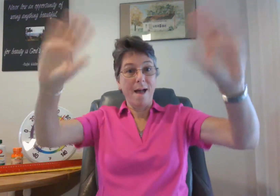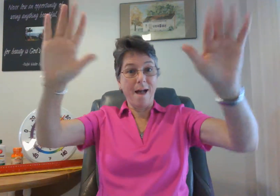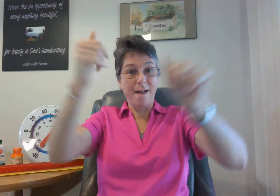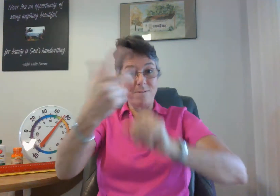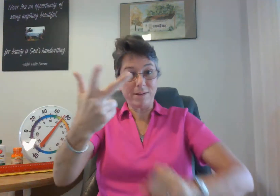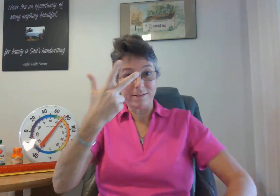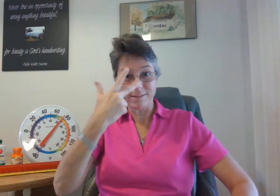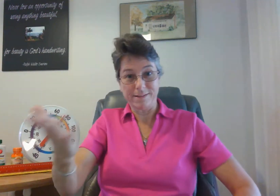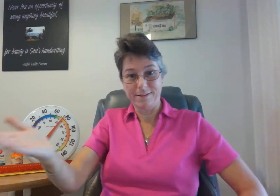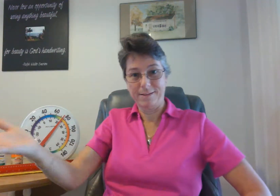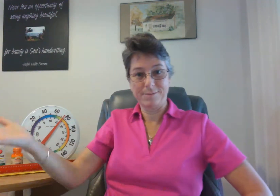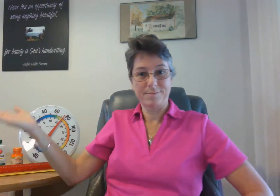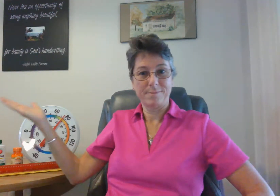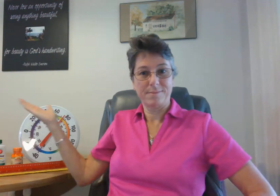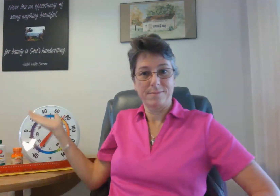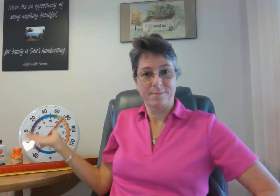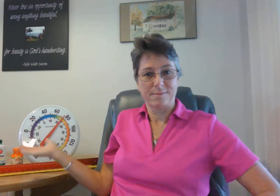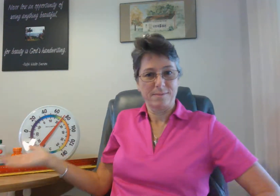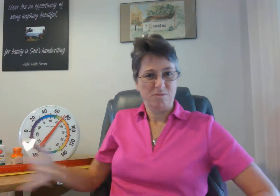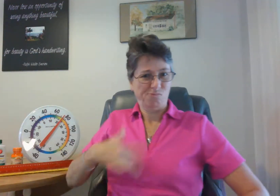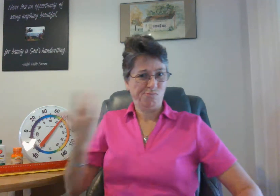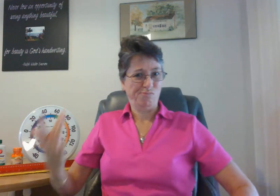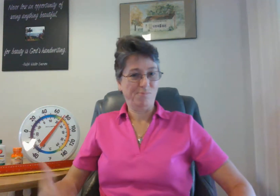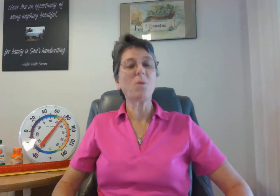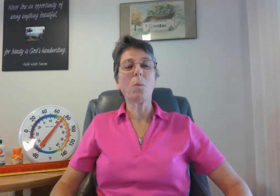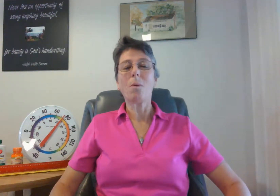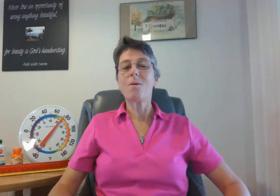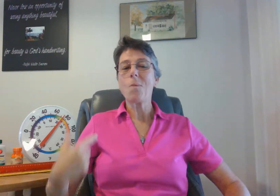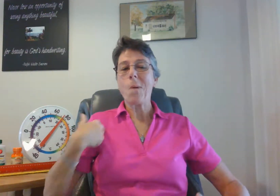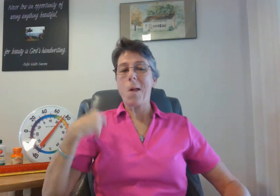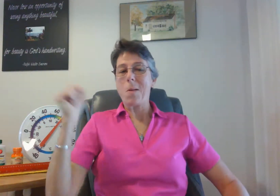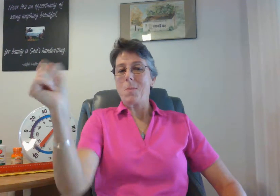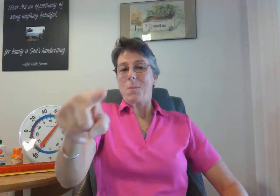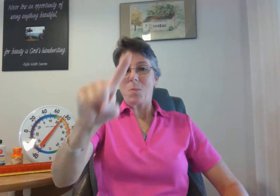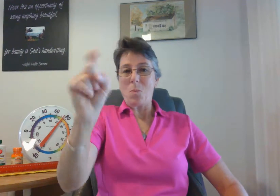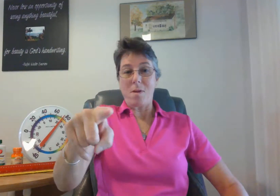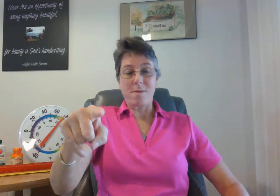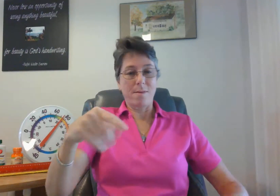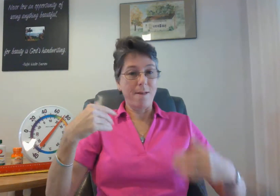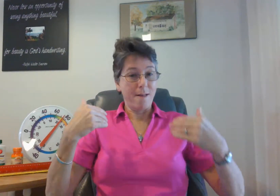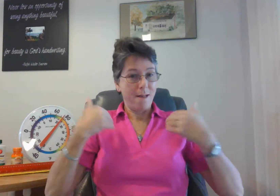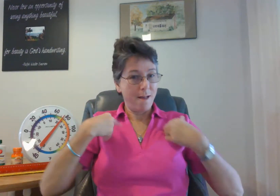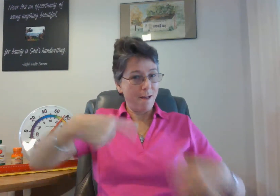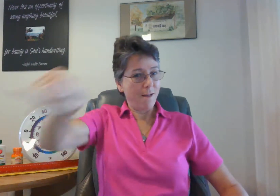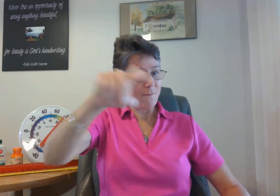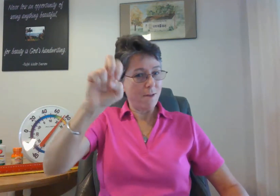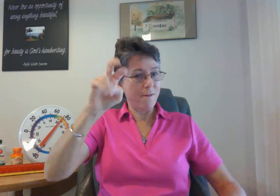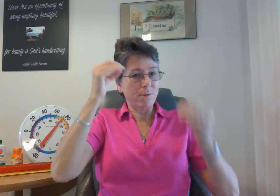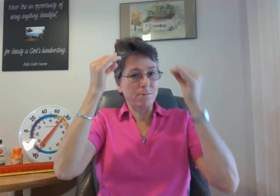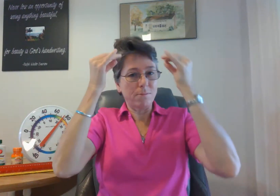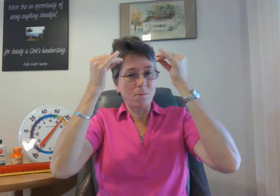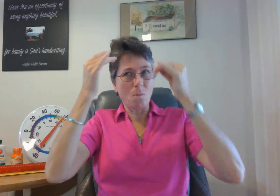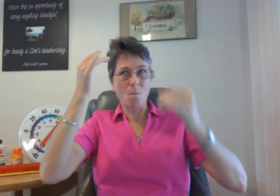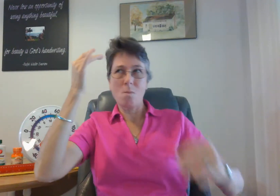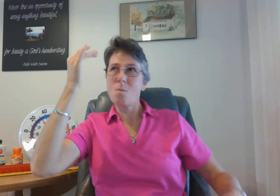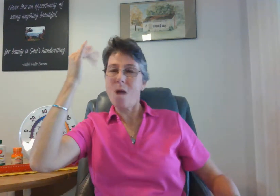Hi everyone. Do you see the stuff behind me? Well. What is up with them and why are they being on display? Okay. I do have a question I want to ask you. Have you ever thought about the reason why we are using two different measuring systems here in America?